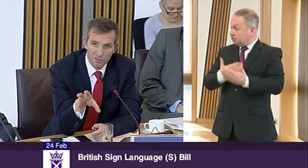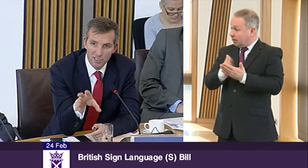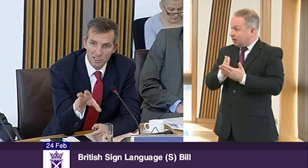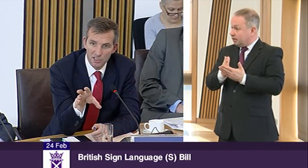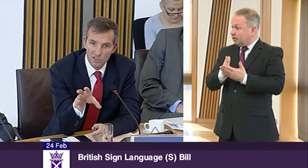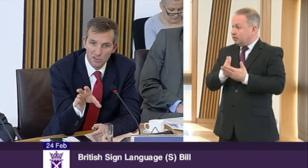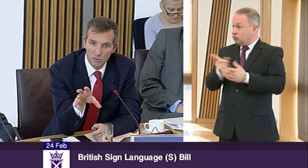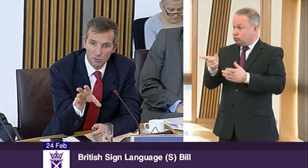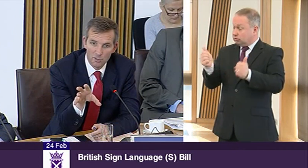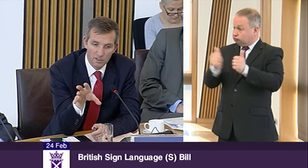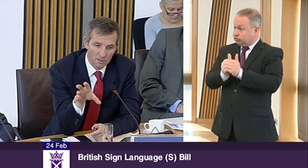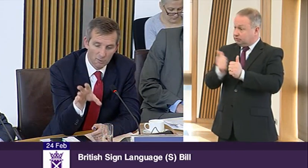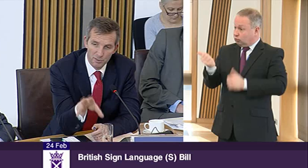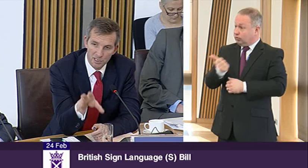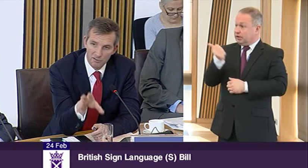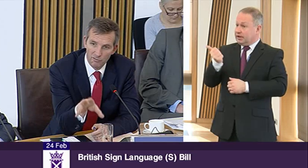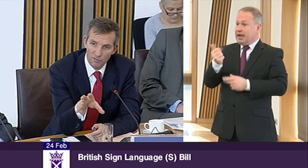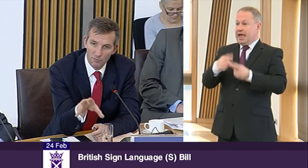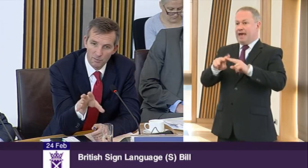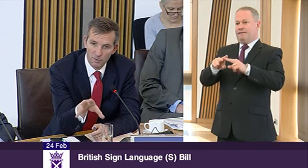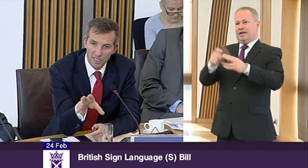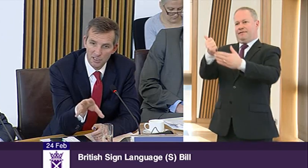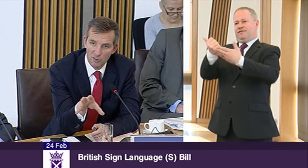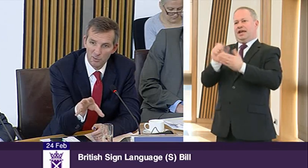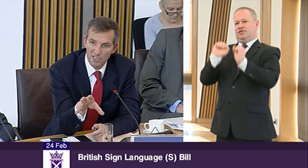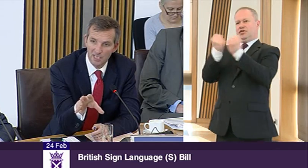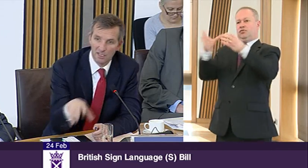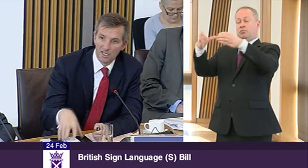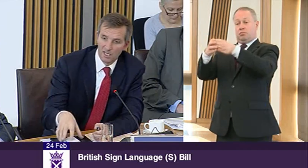Liam McArthur: To be clear, there would not be resistance to the proposition from the